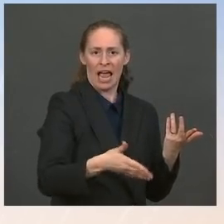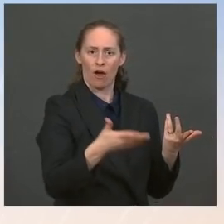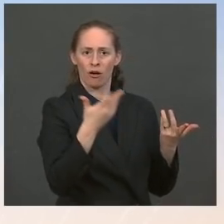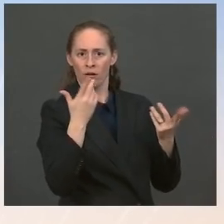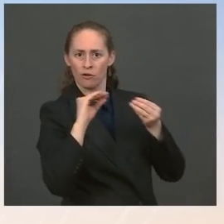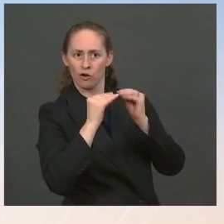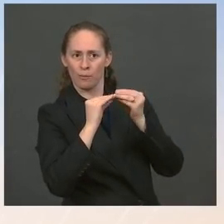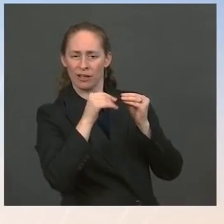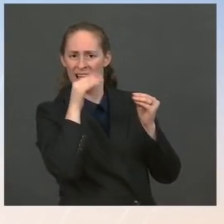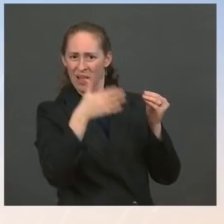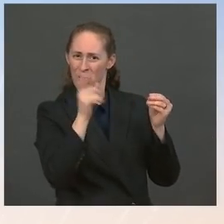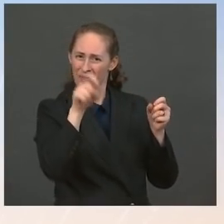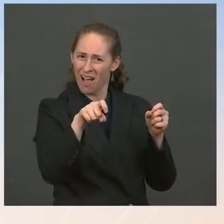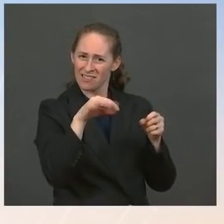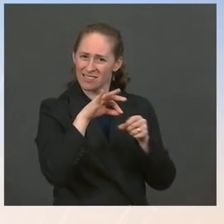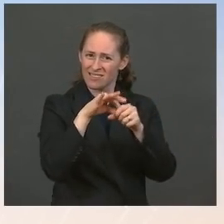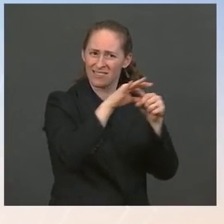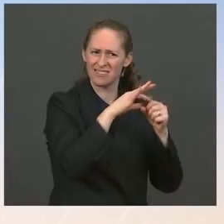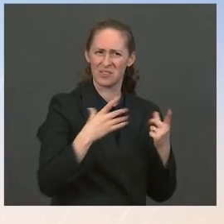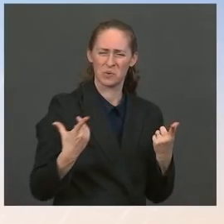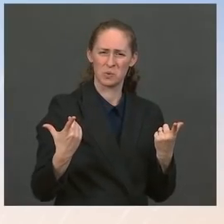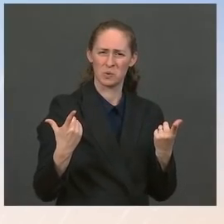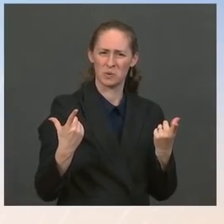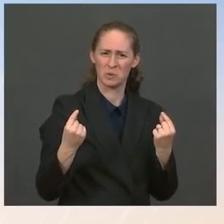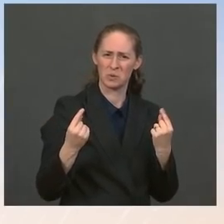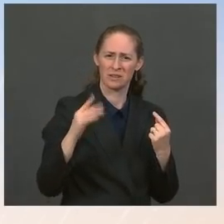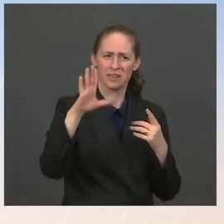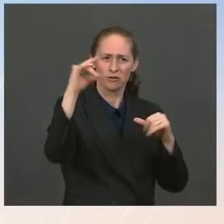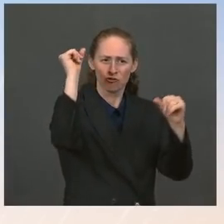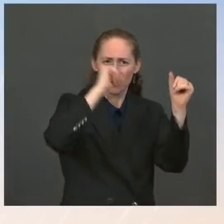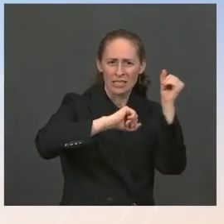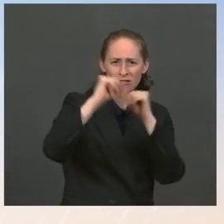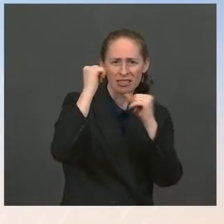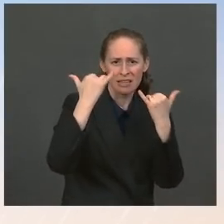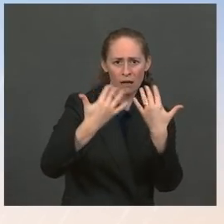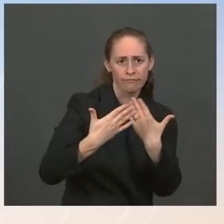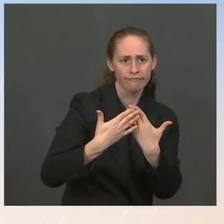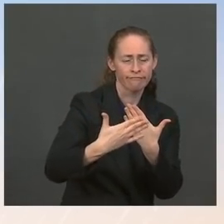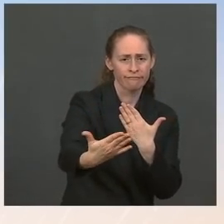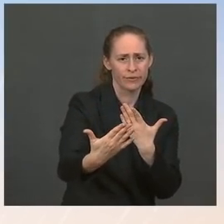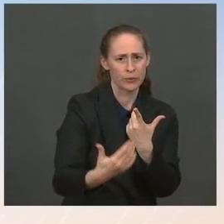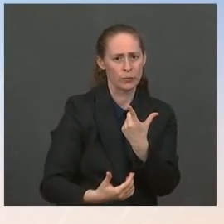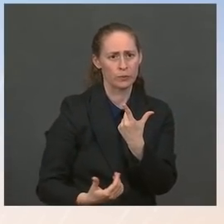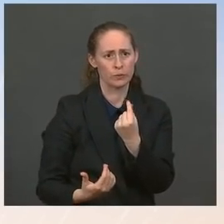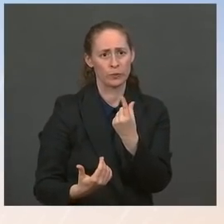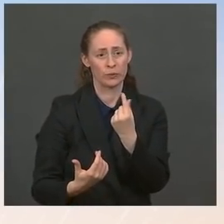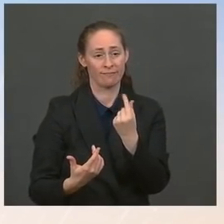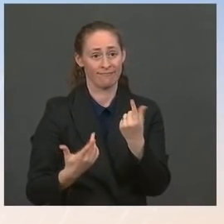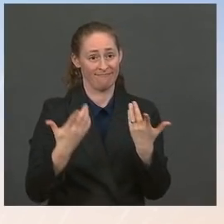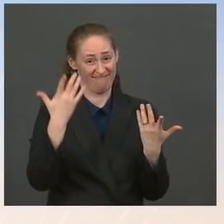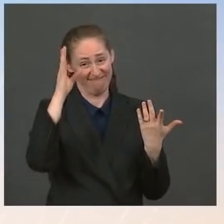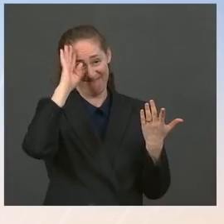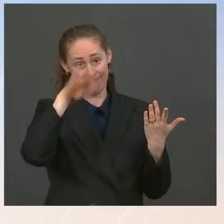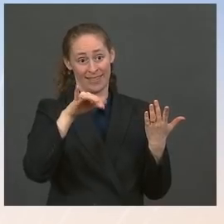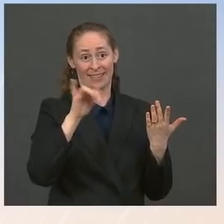What is the strategy when you know you're not -- more than likely not going to have any Republican support to cover for that,